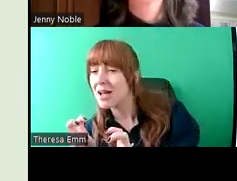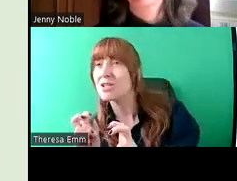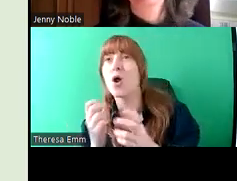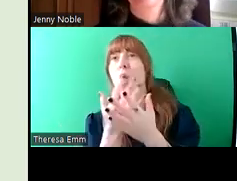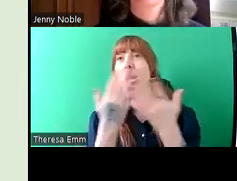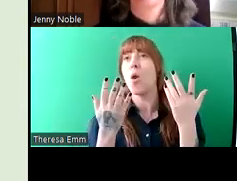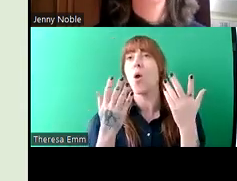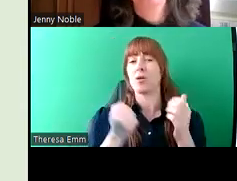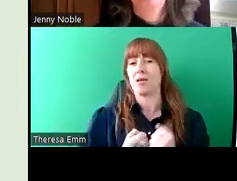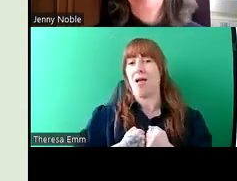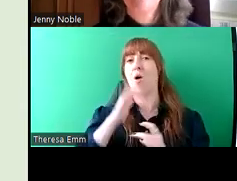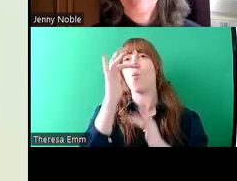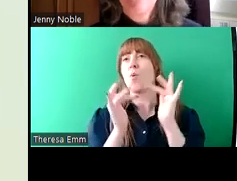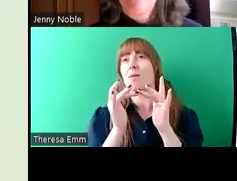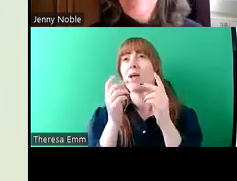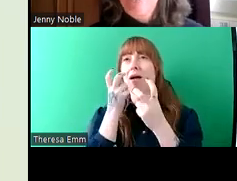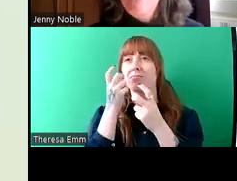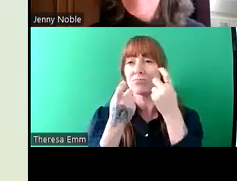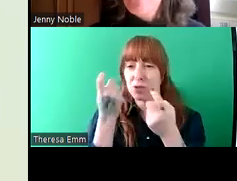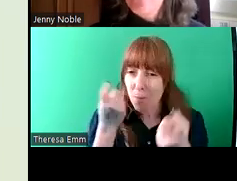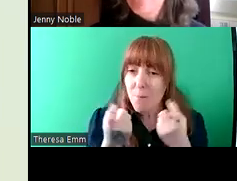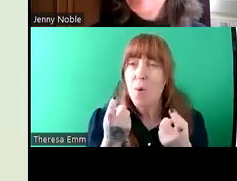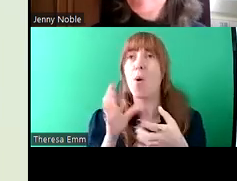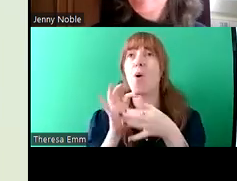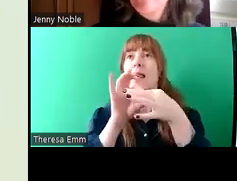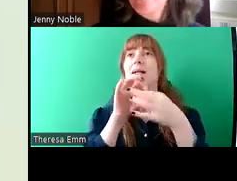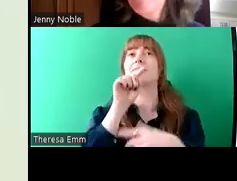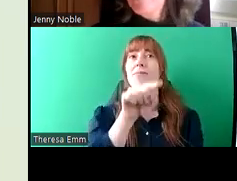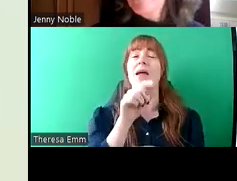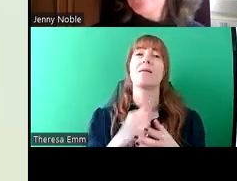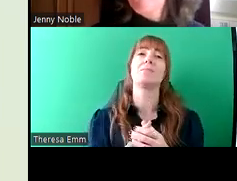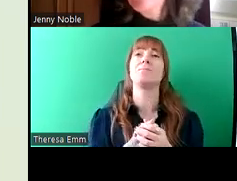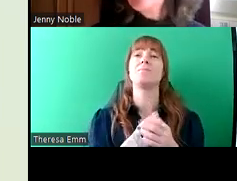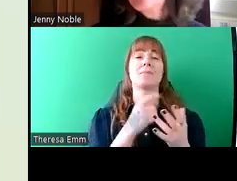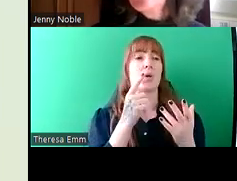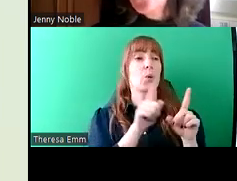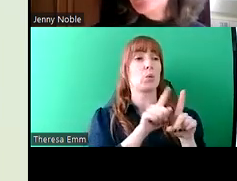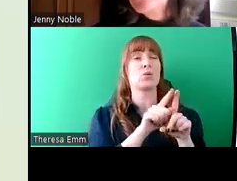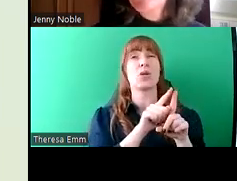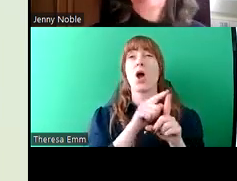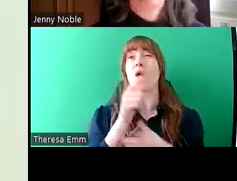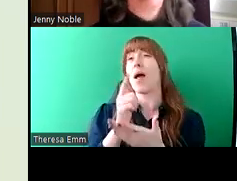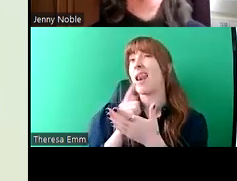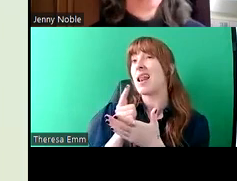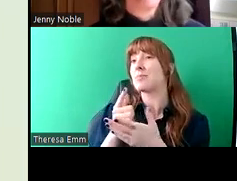about that collection alone. There's other things, like the Lesbians and Policing Project (LesPop),